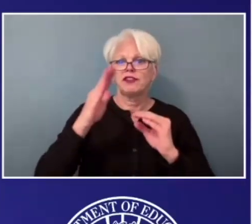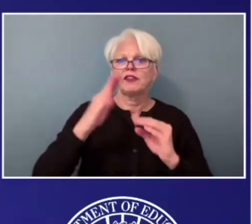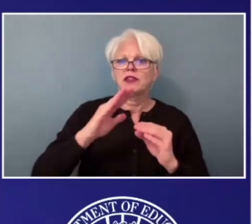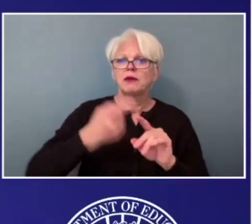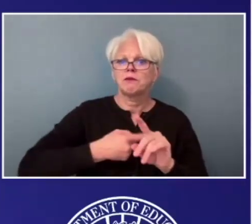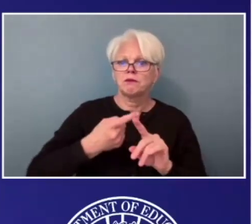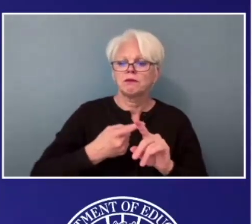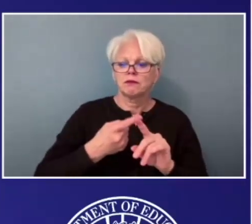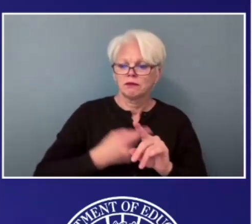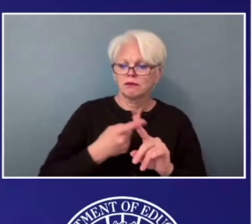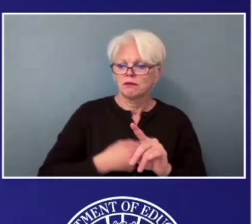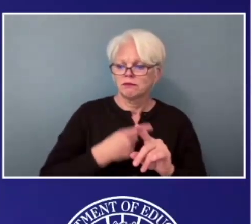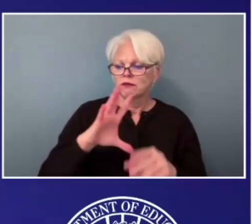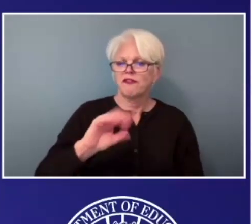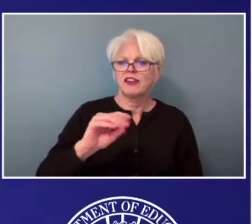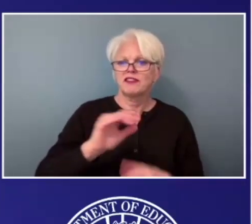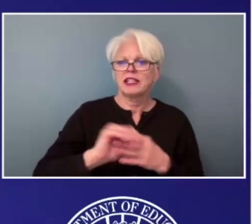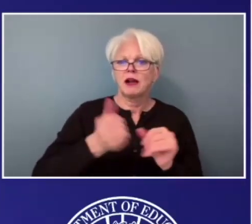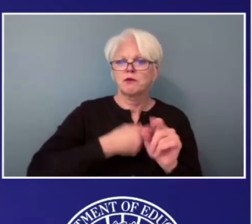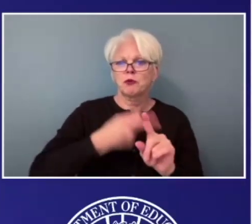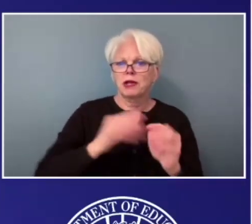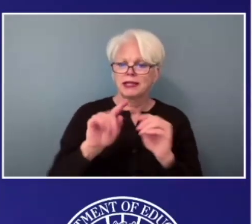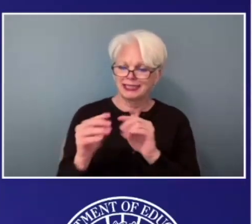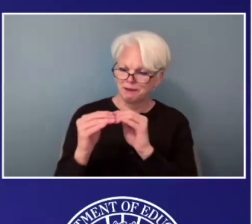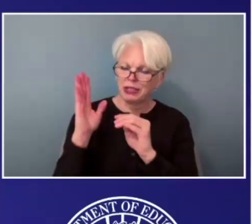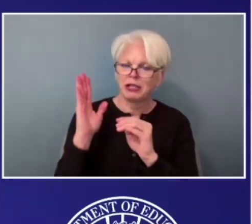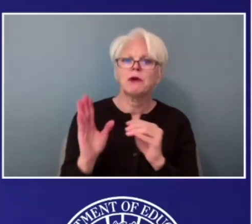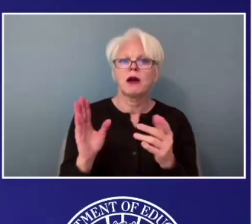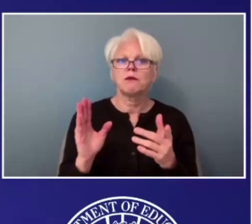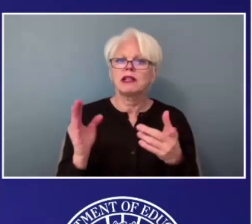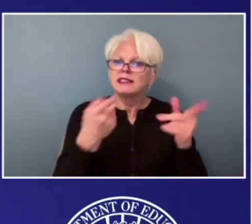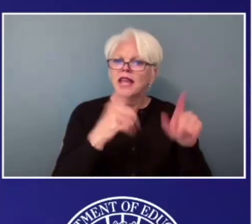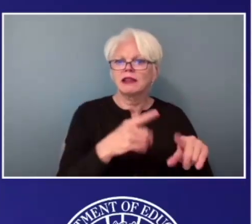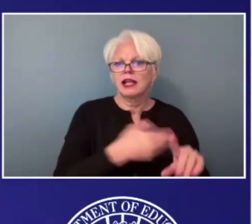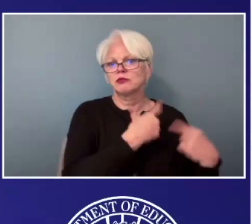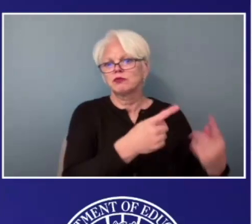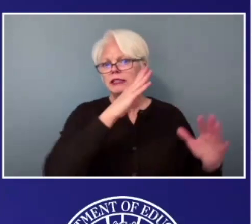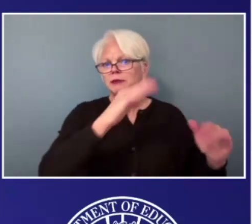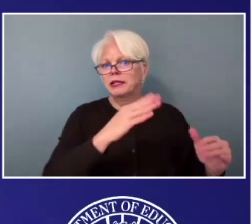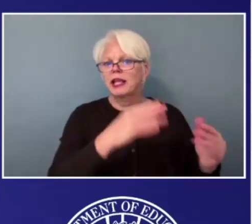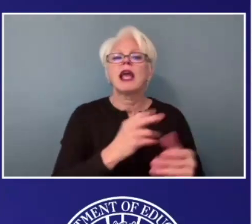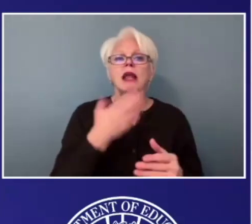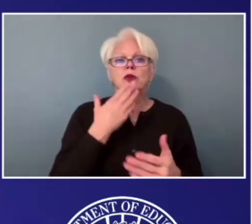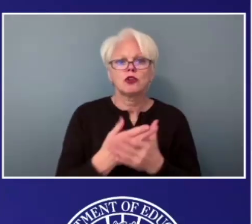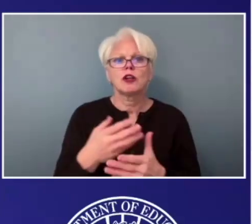expectations. And I think it would just be the correct public policy objective,